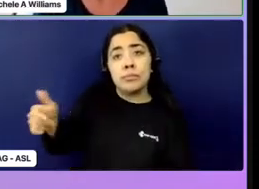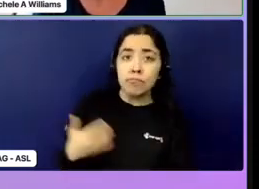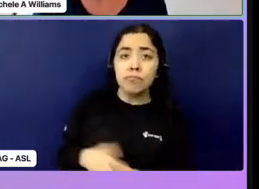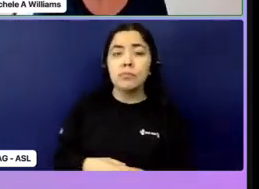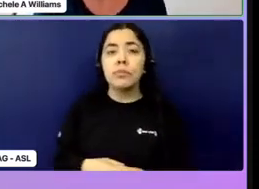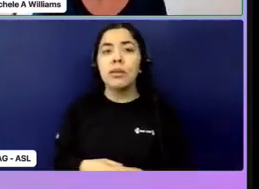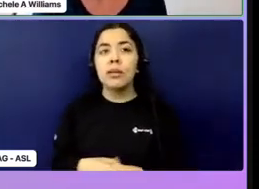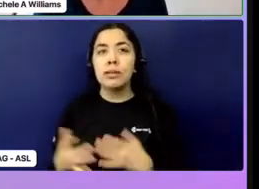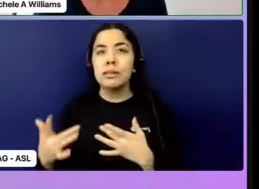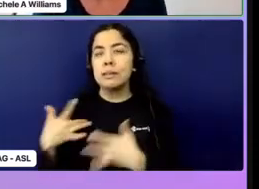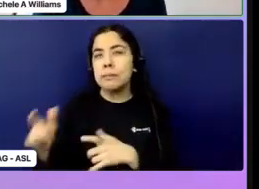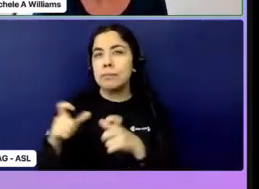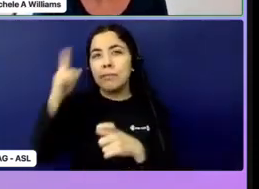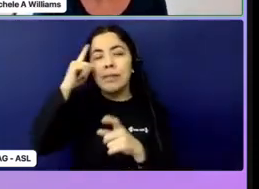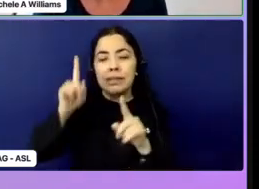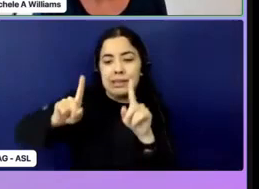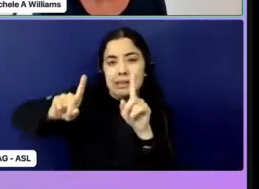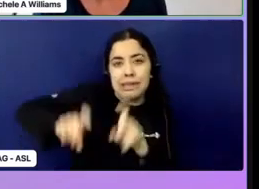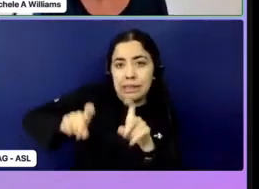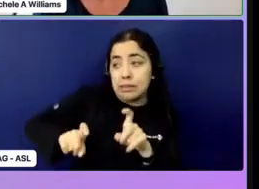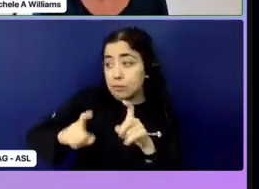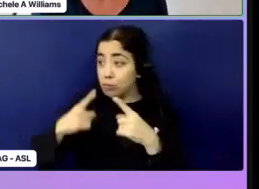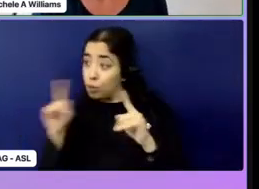people will say well we should bring in disabled